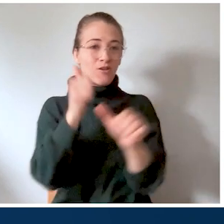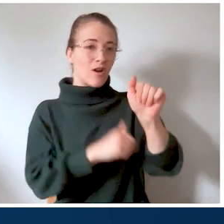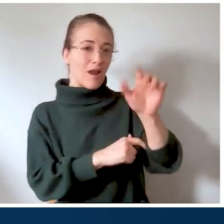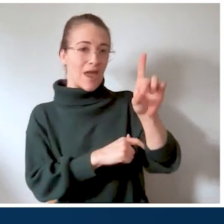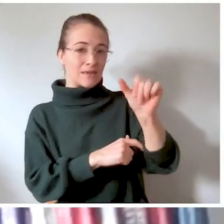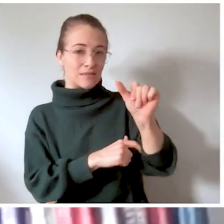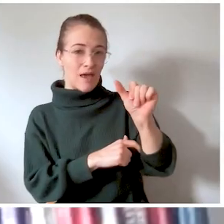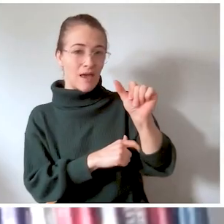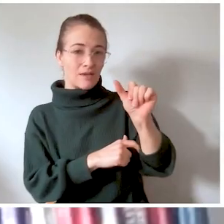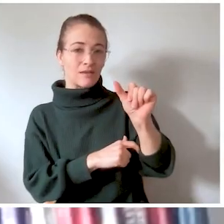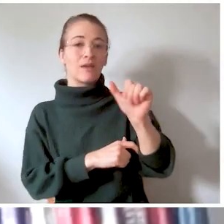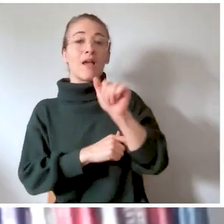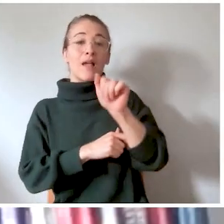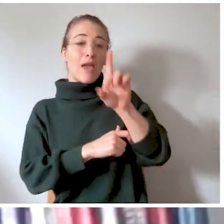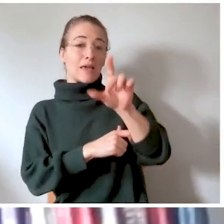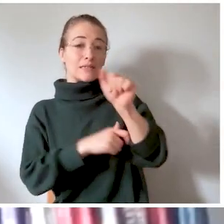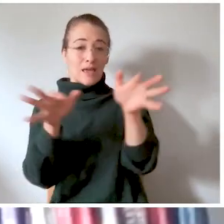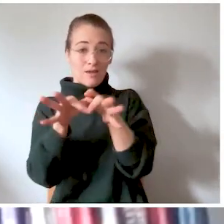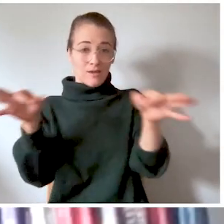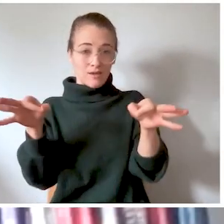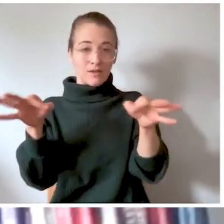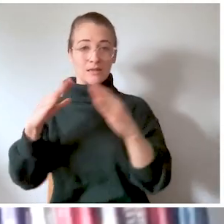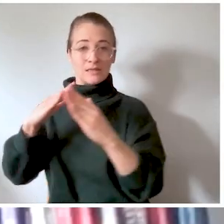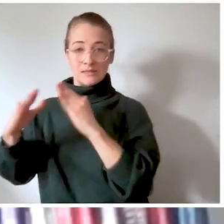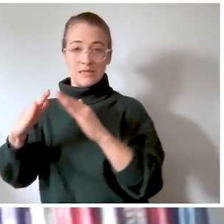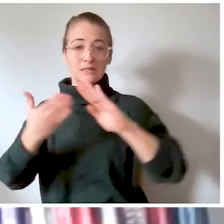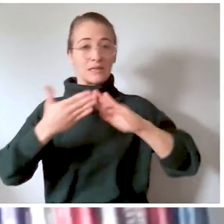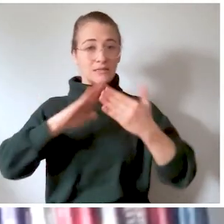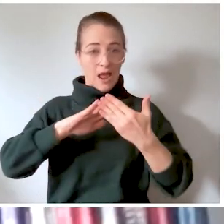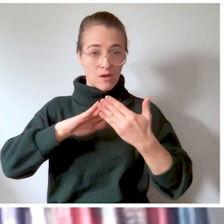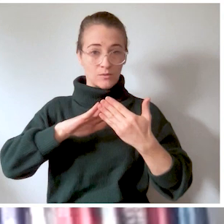So the way that the ADA states it is that cities and towns